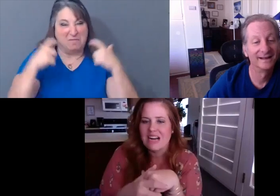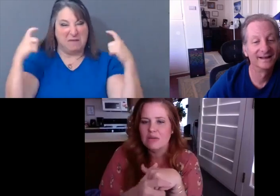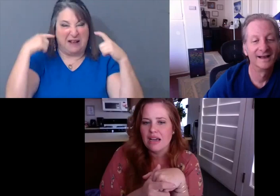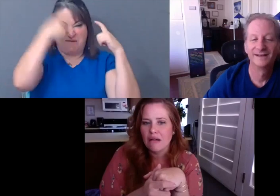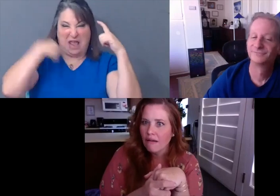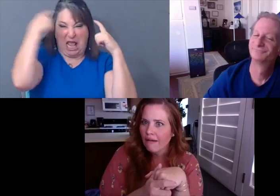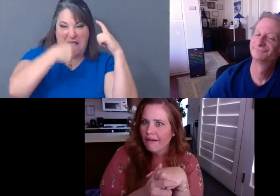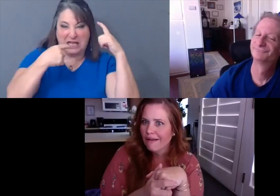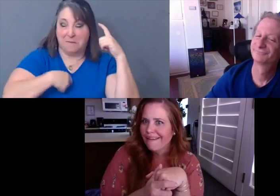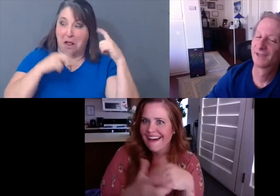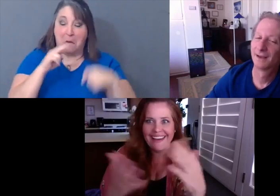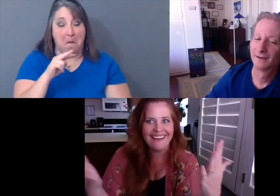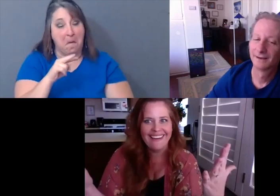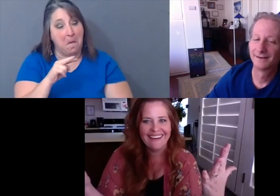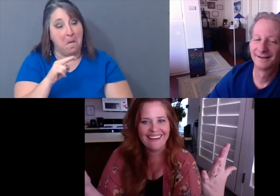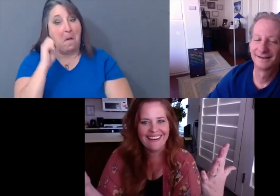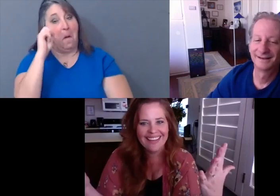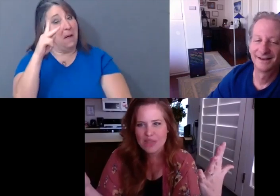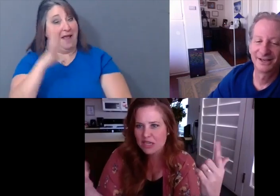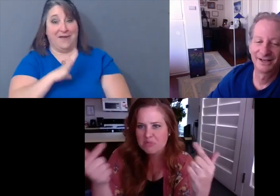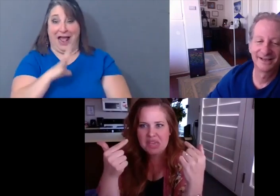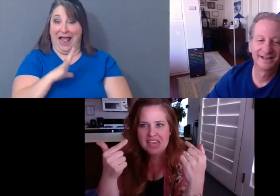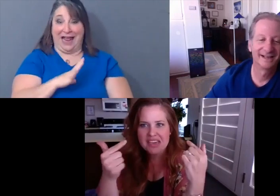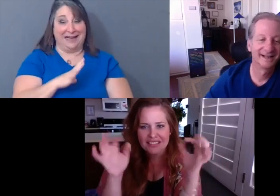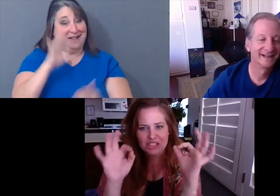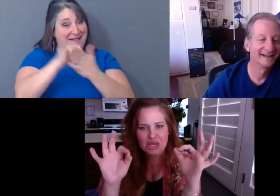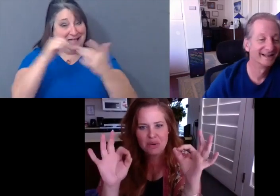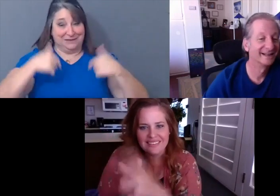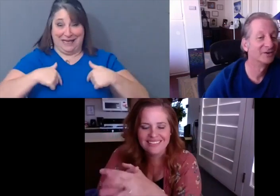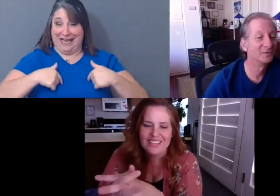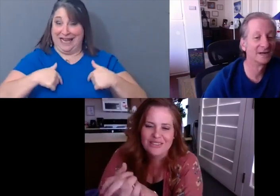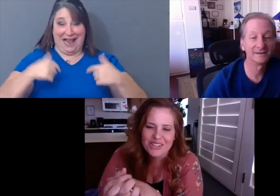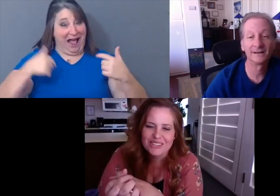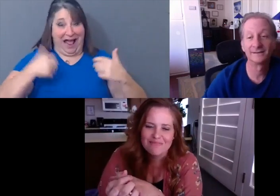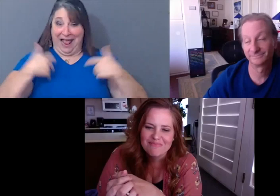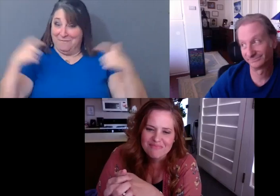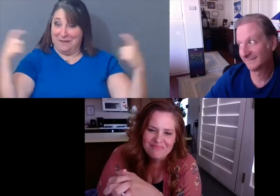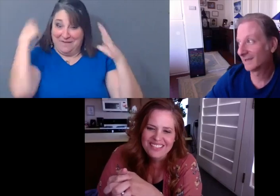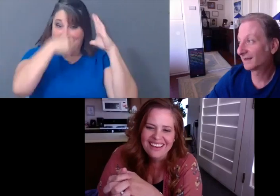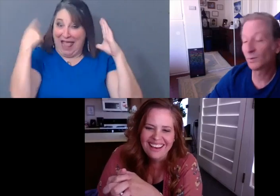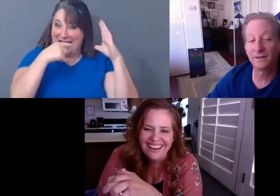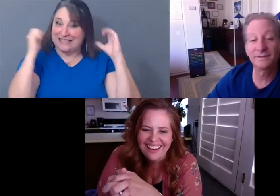And I was like, hey, that's me. Like, do it. Well, yeah.